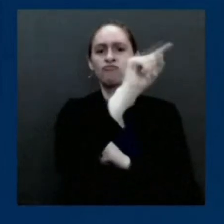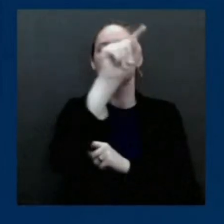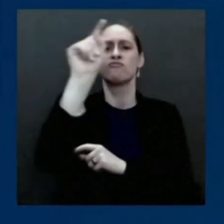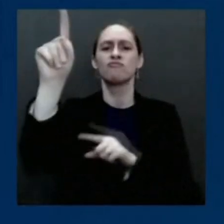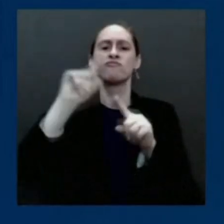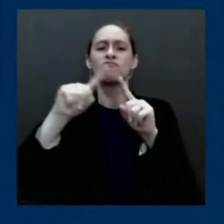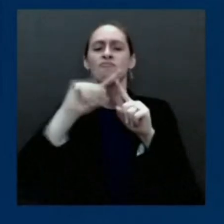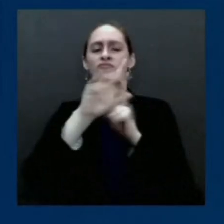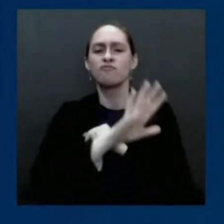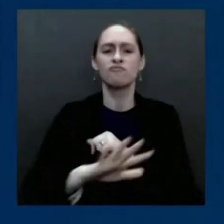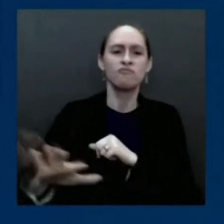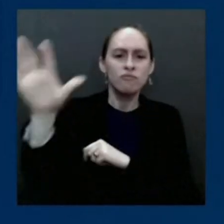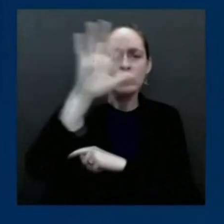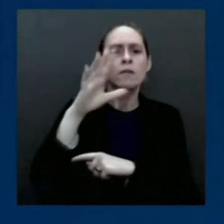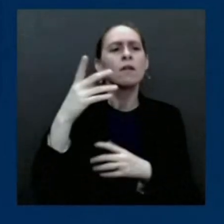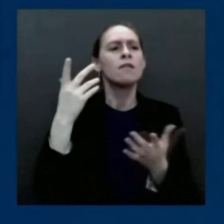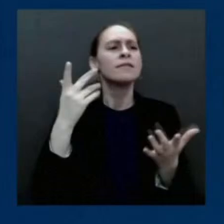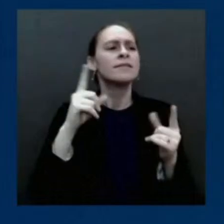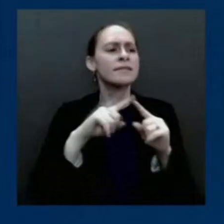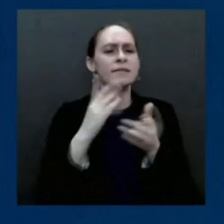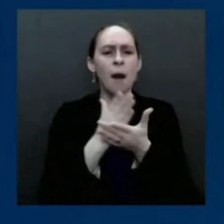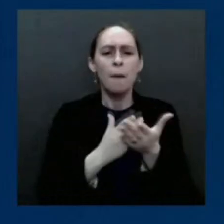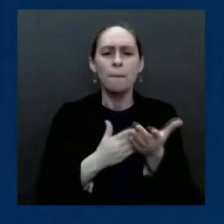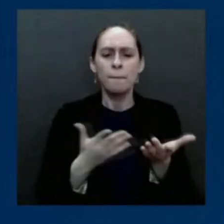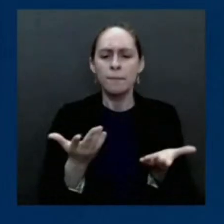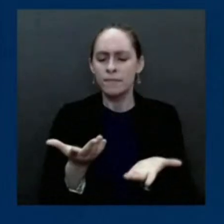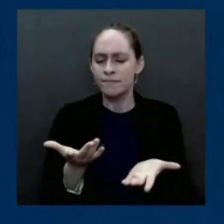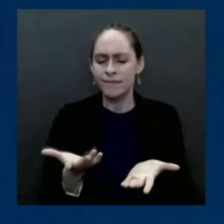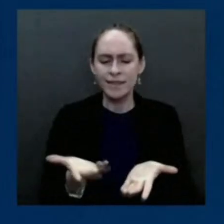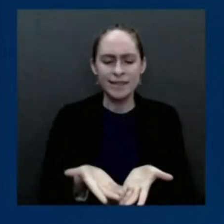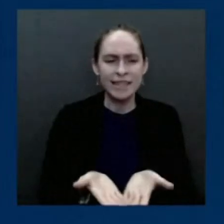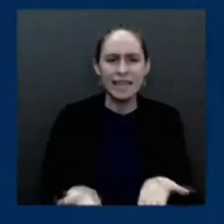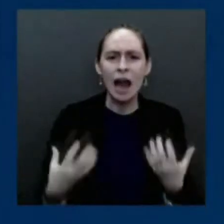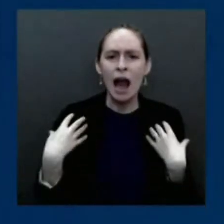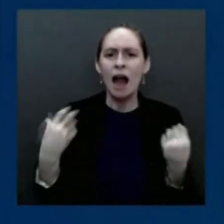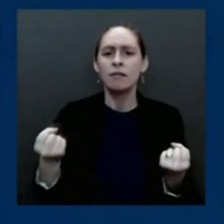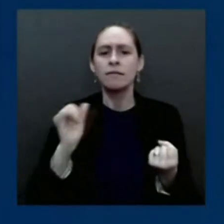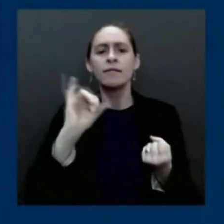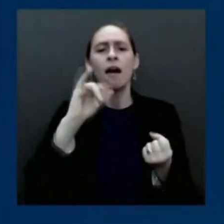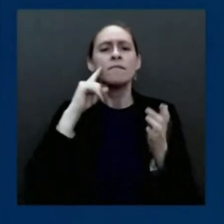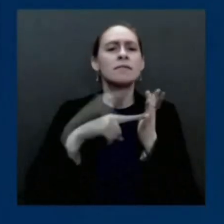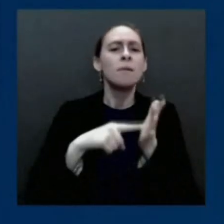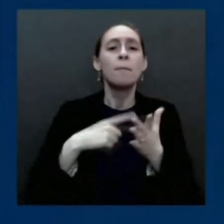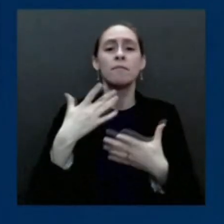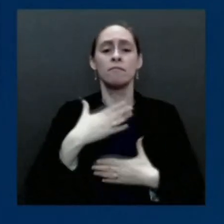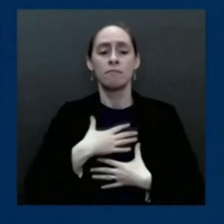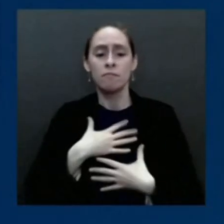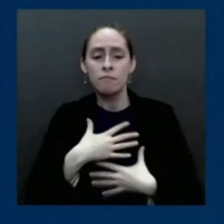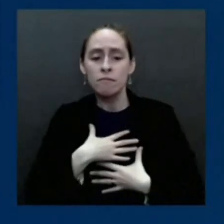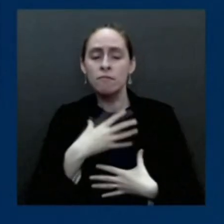THOUSANDS OF AMBULANCES,